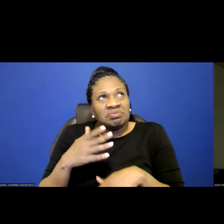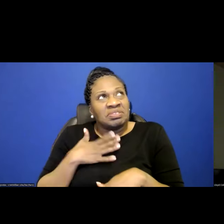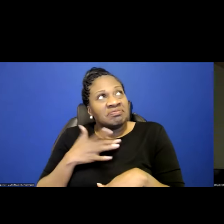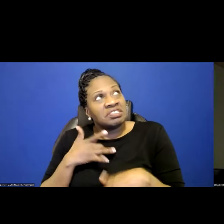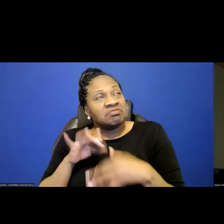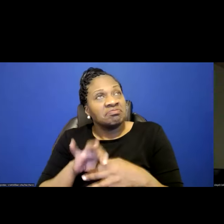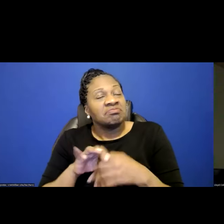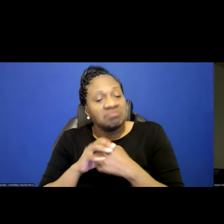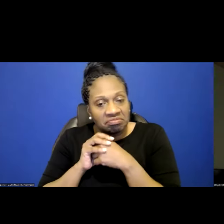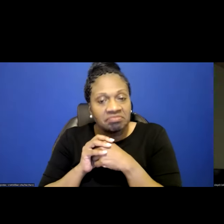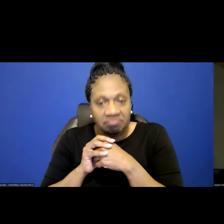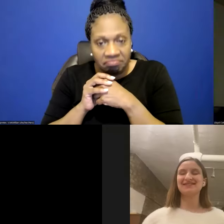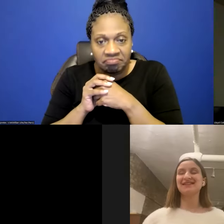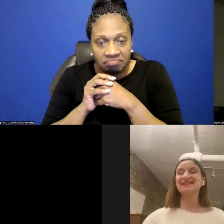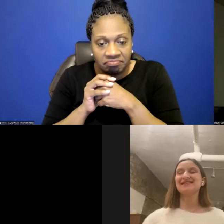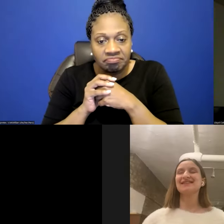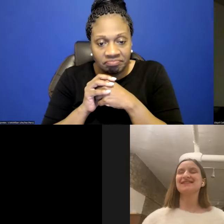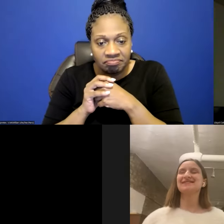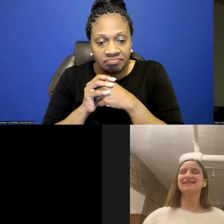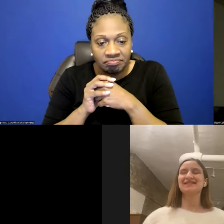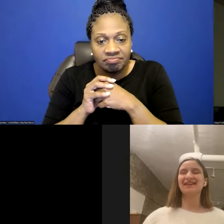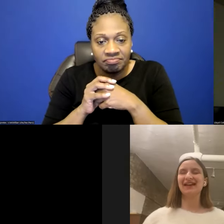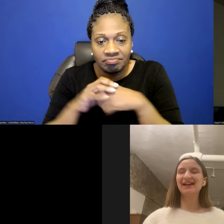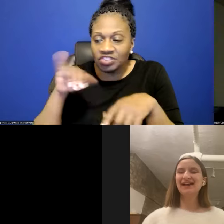That's so interesting. This is Julia speaking.